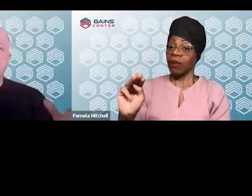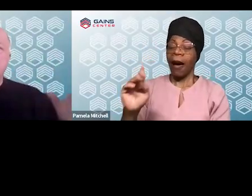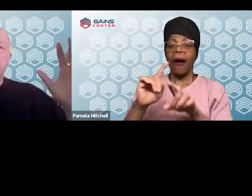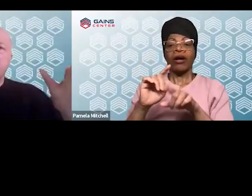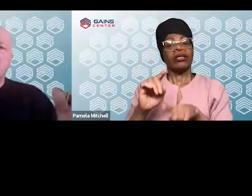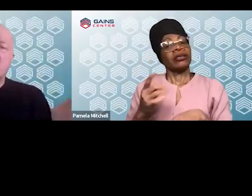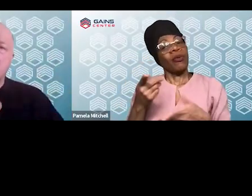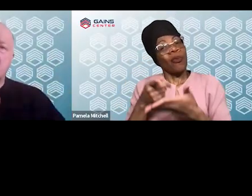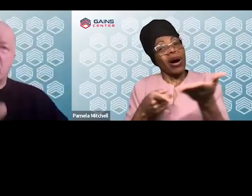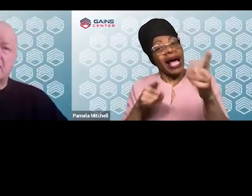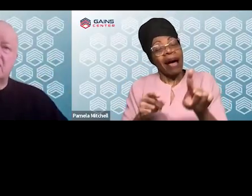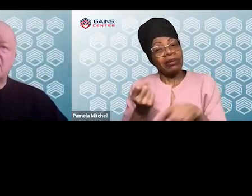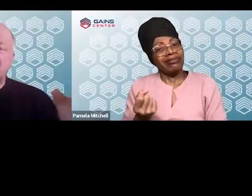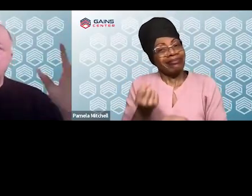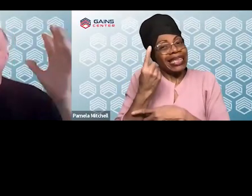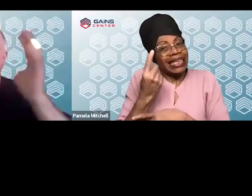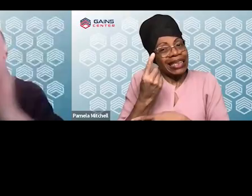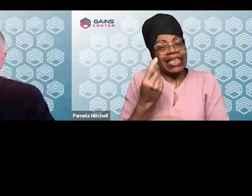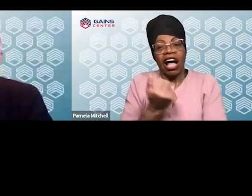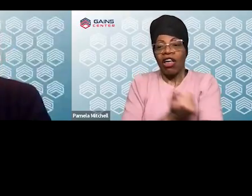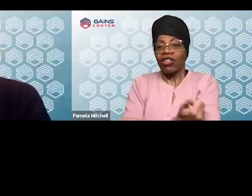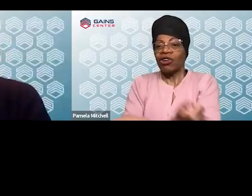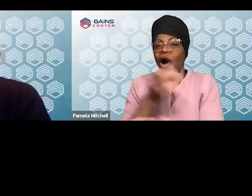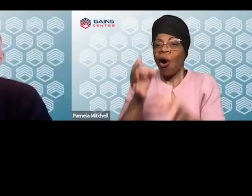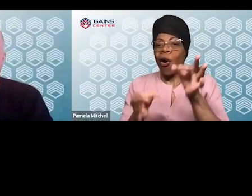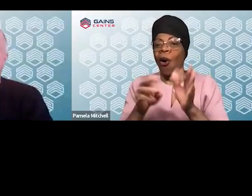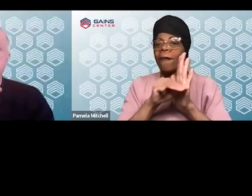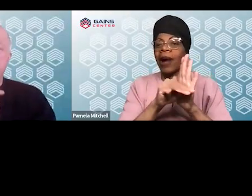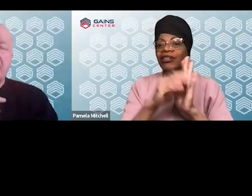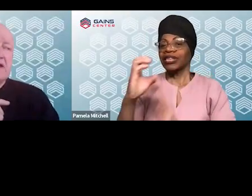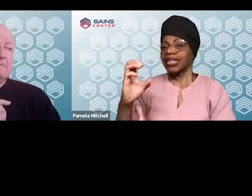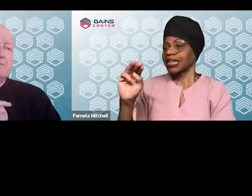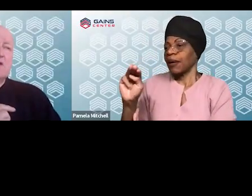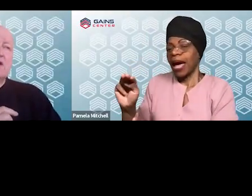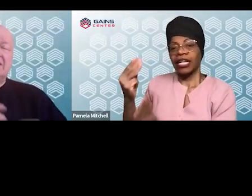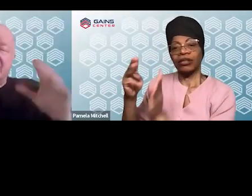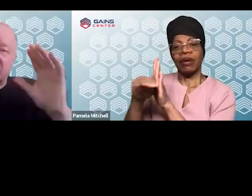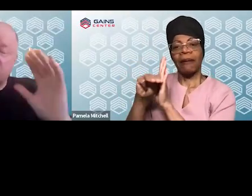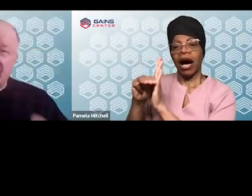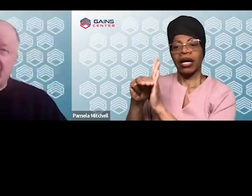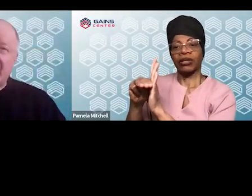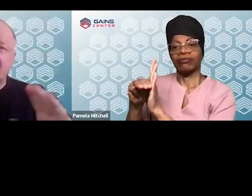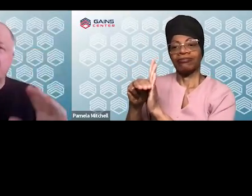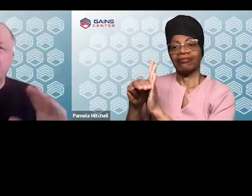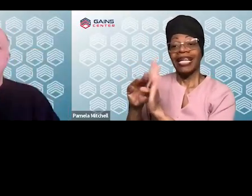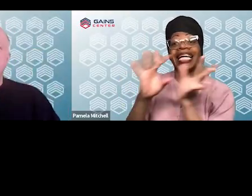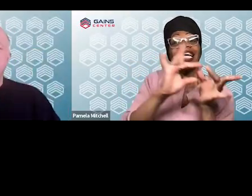that the drug court model is a contingency management model. It's related,